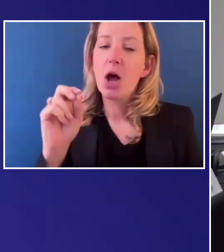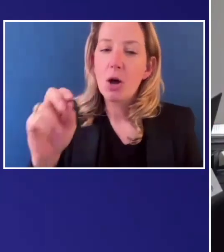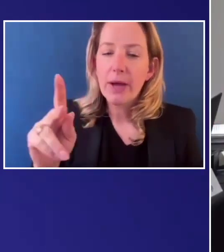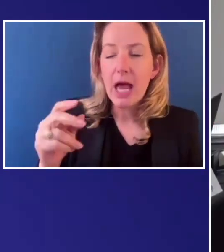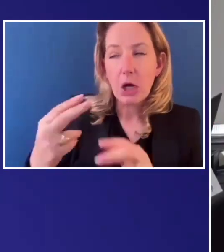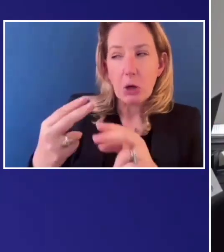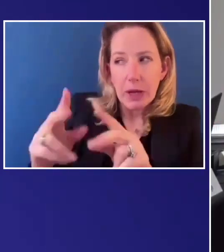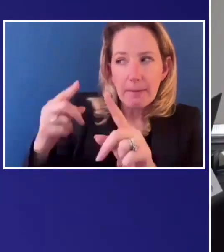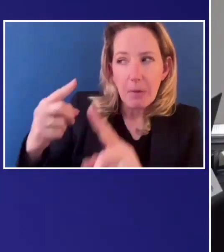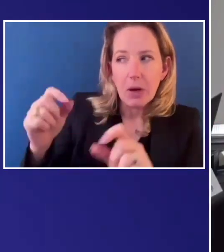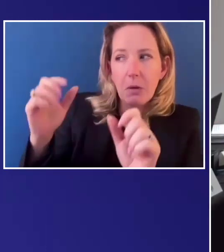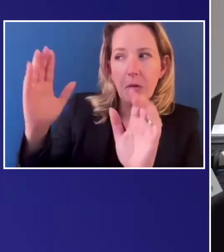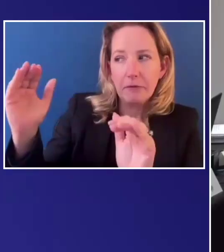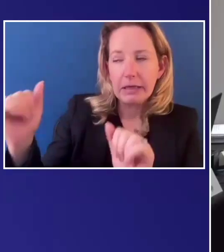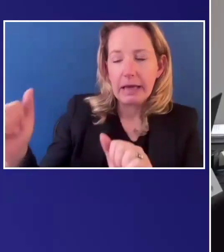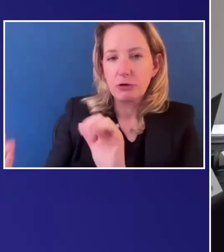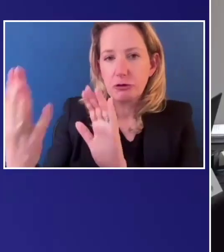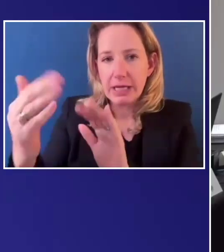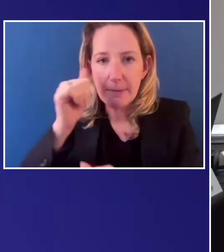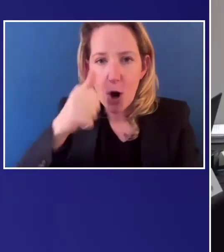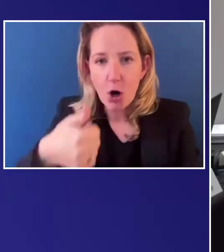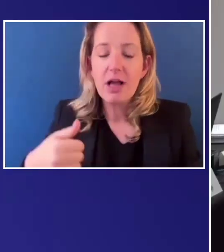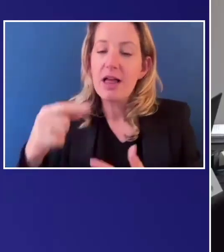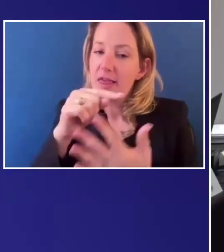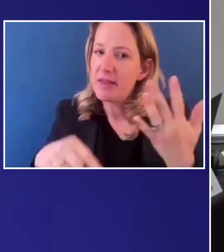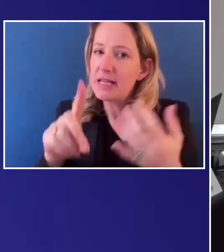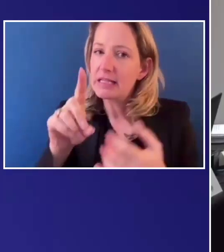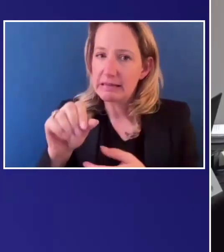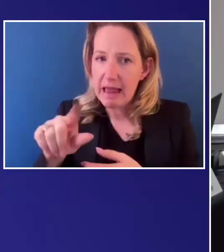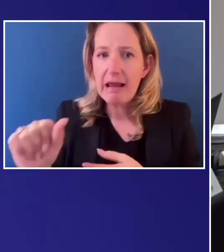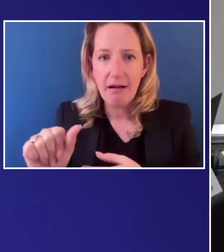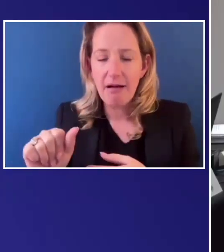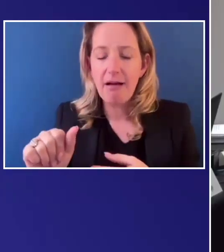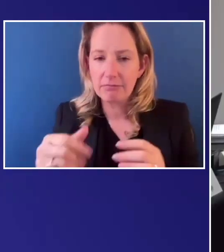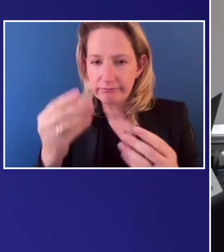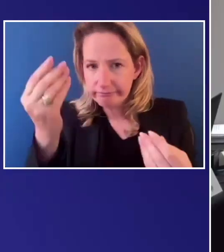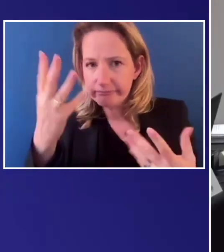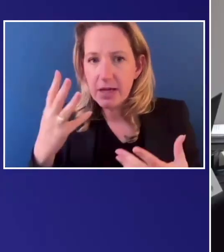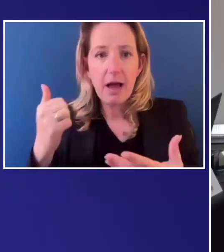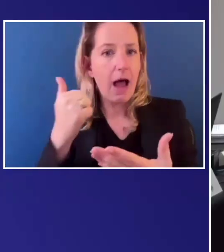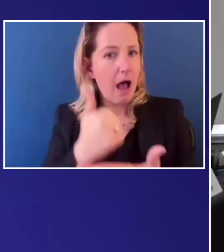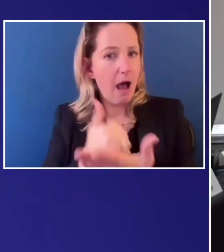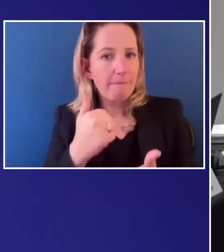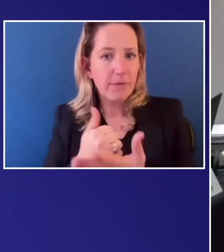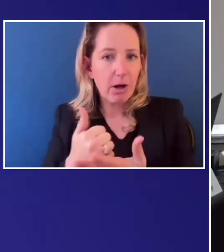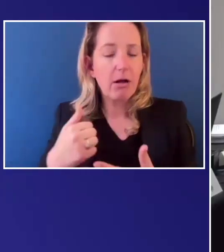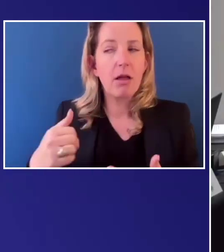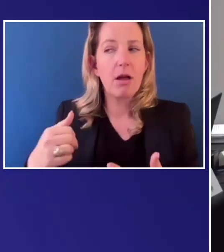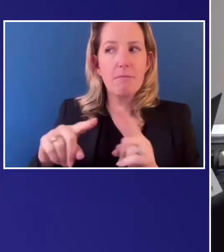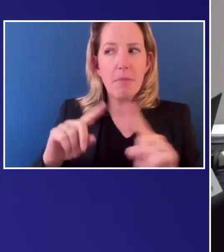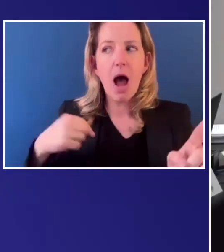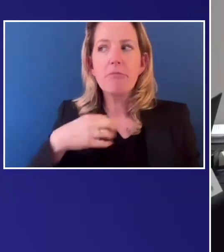address tomorrow. These data cuts are very, very helpful. I would wonder if the Department has looked at rural versus urban